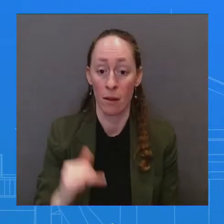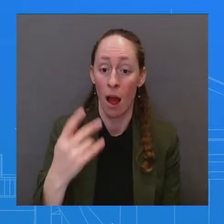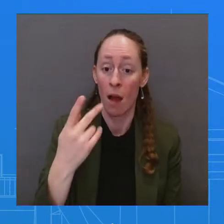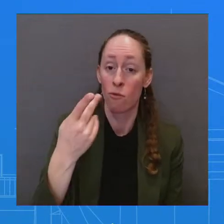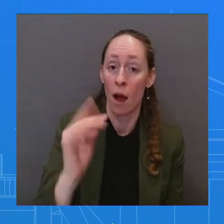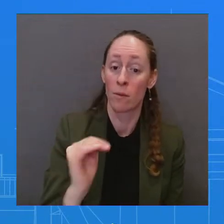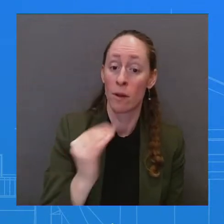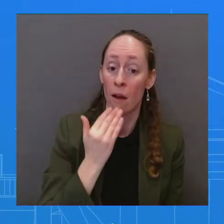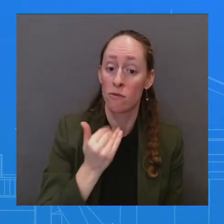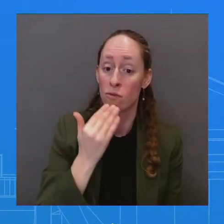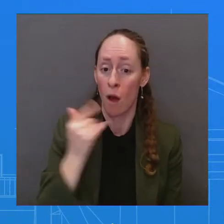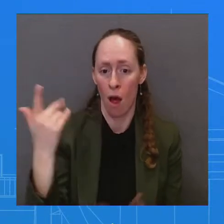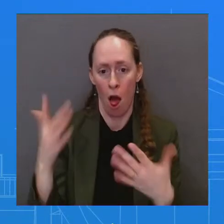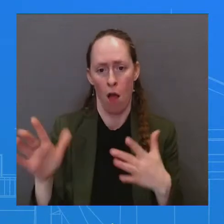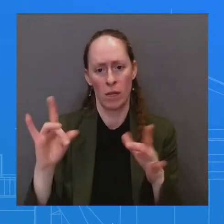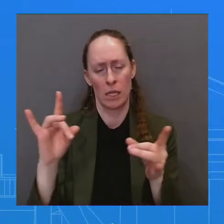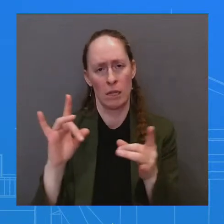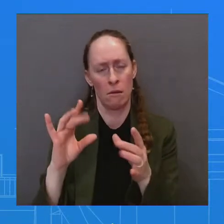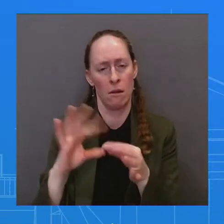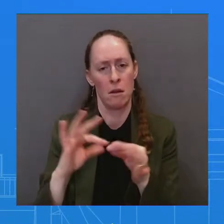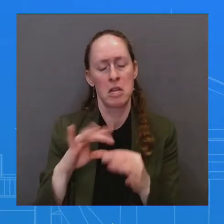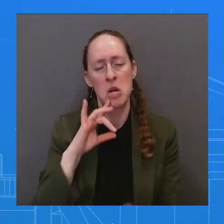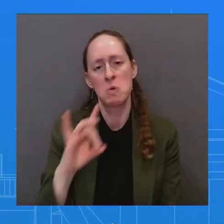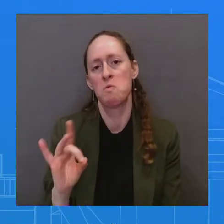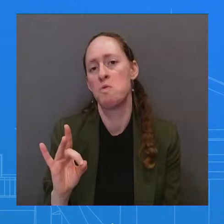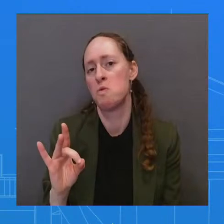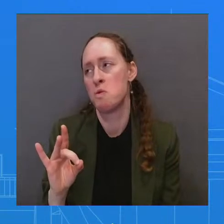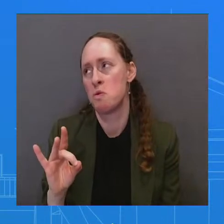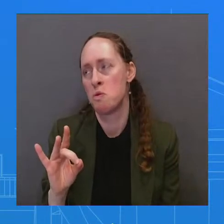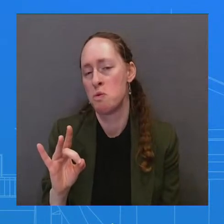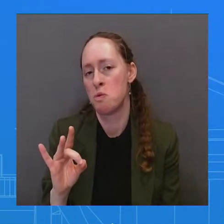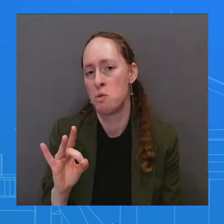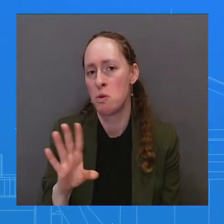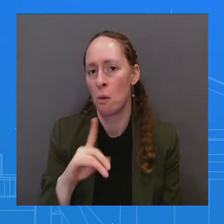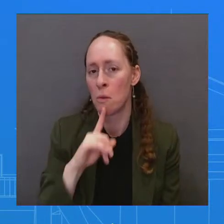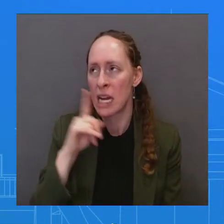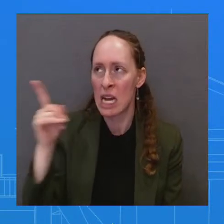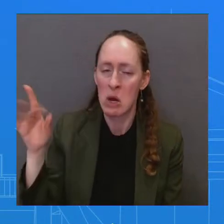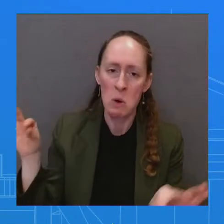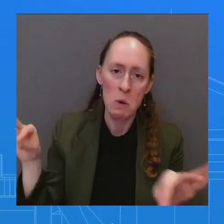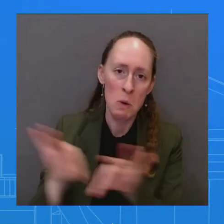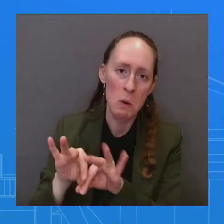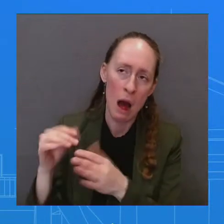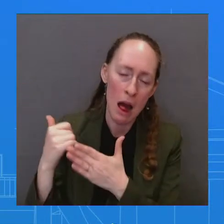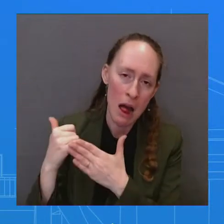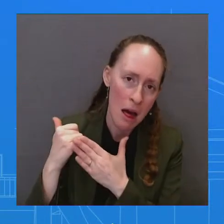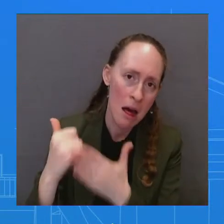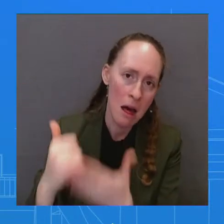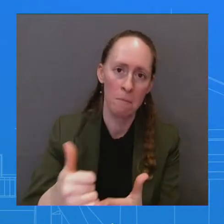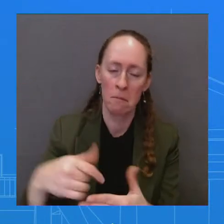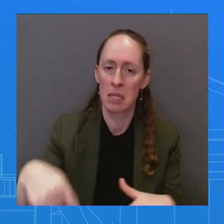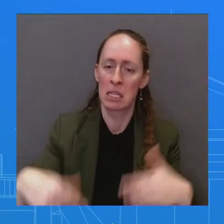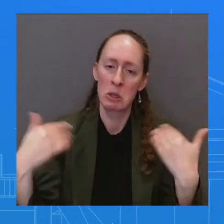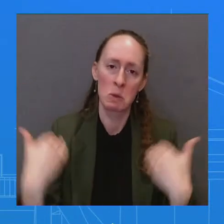So, as long as our approach is getting results, I think you can expect that the President is going to continue to follow that approach. Ms. Jean-Pierre: A couple more. Go ahead.